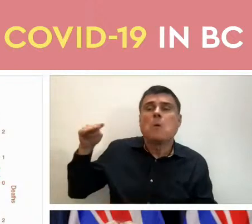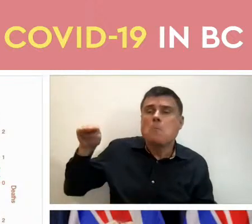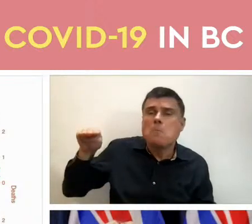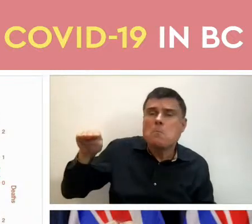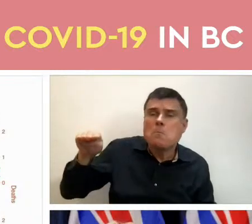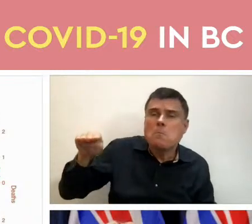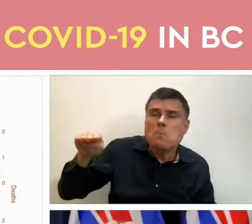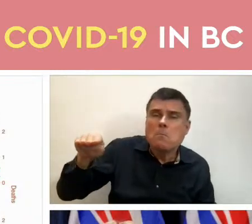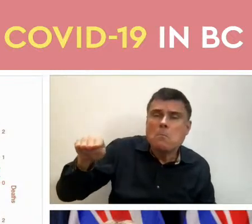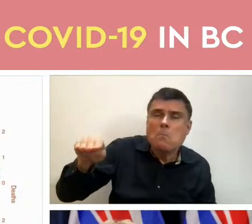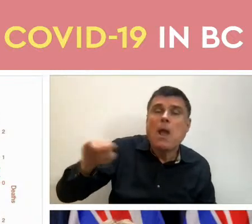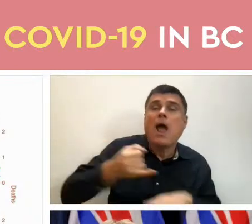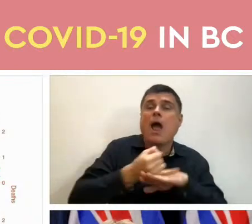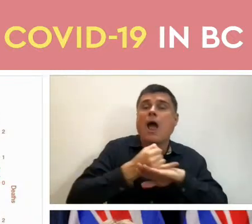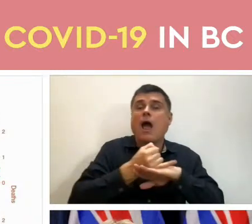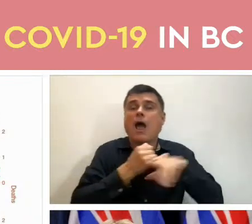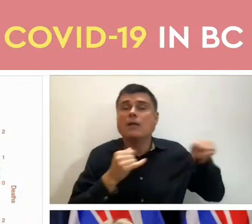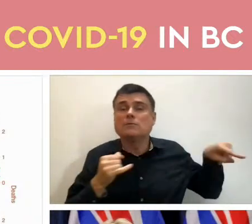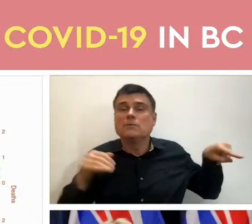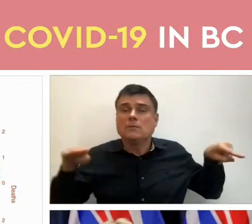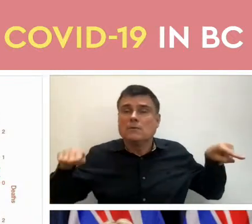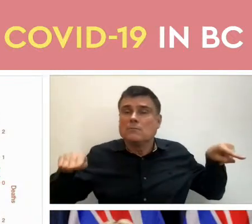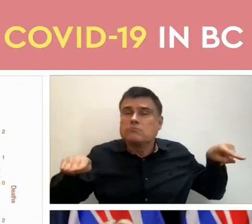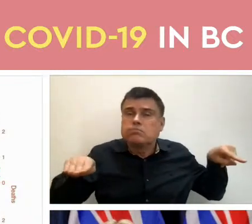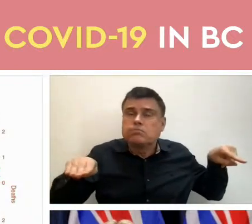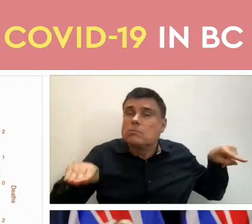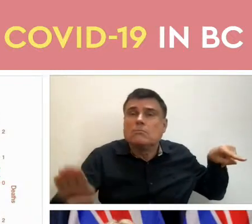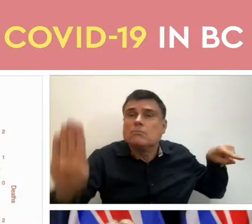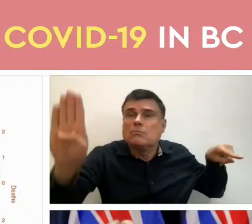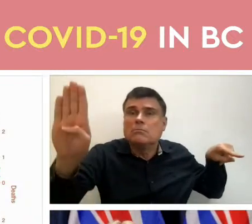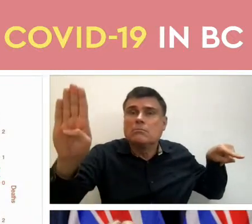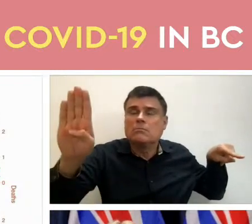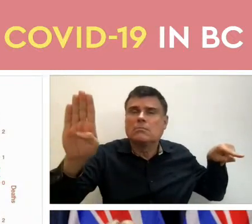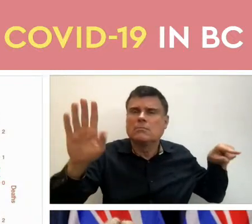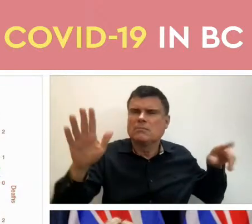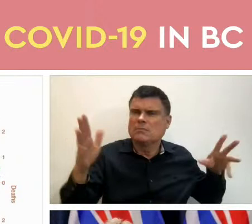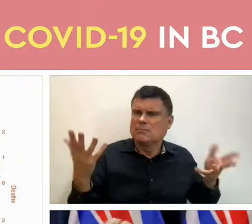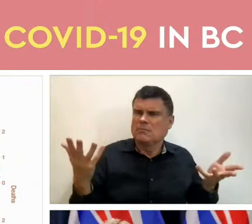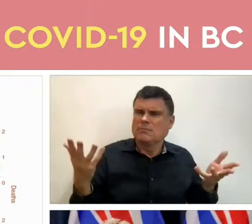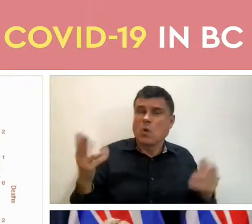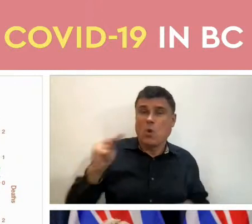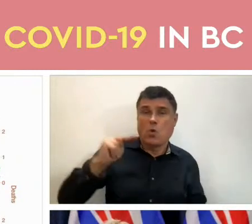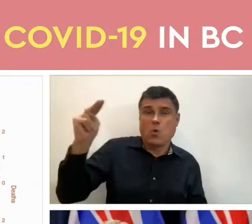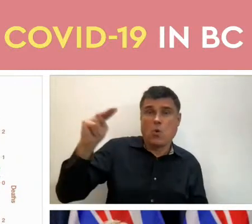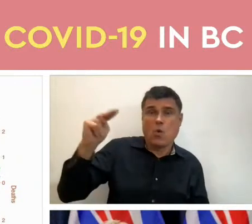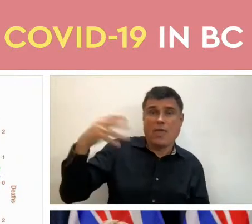We've continued to see decreases in northern health, but again we